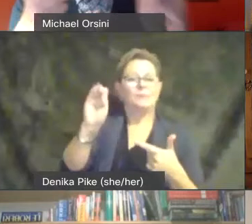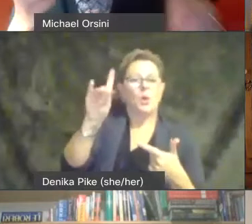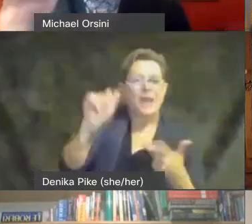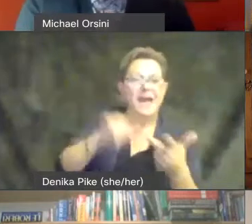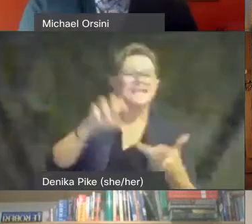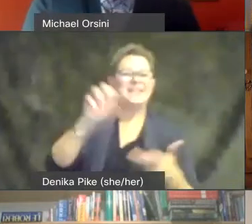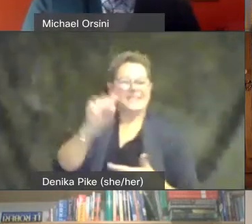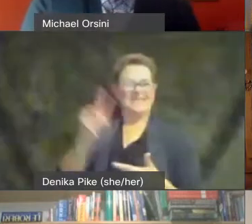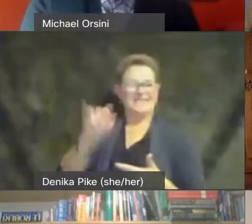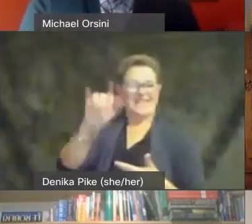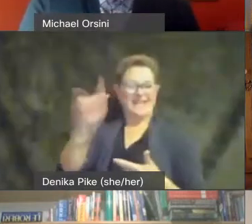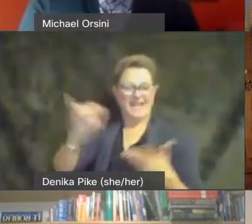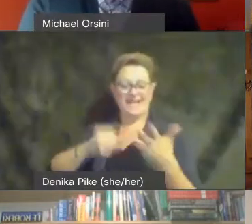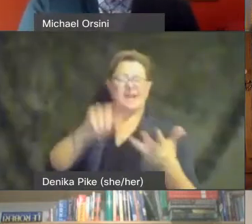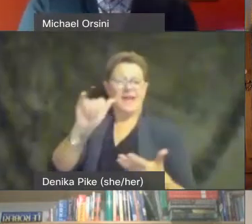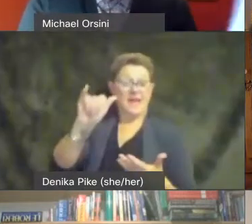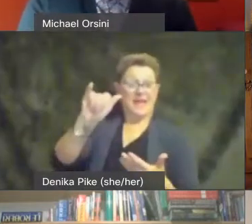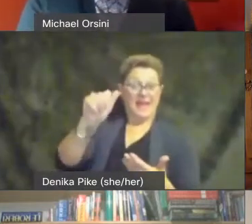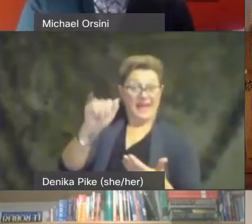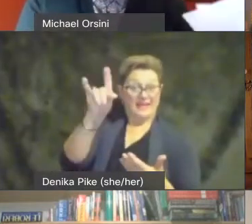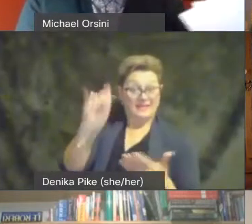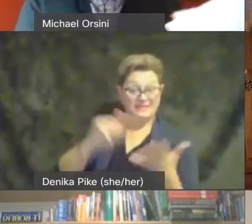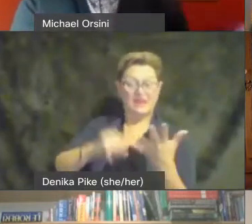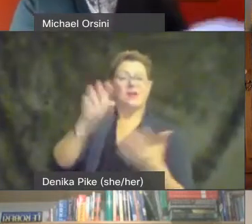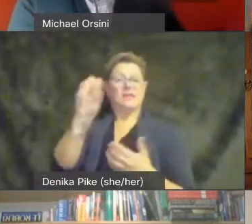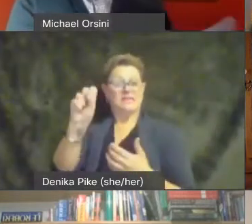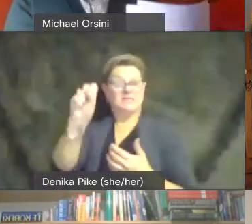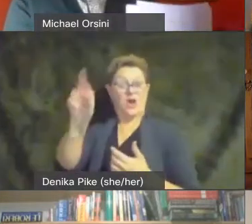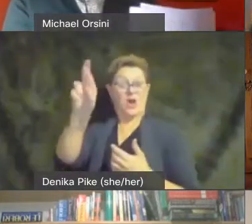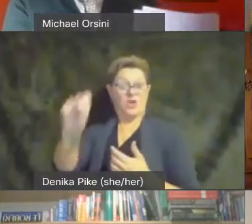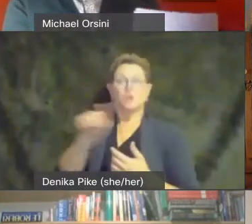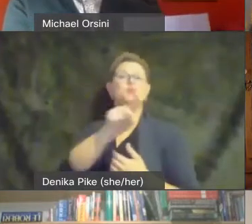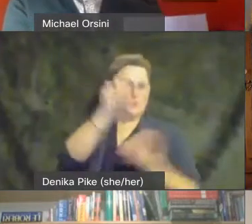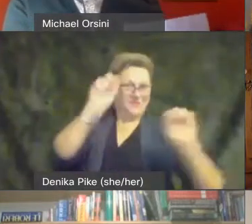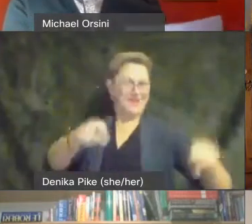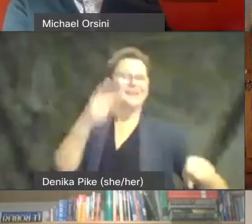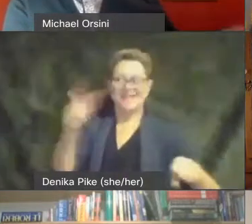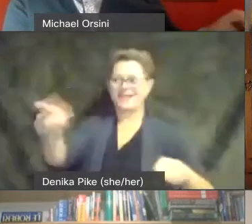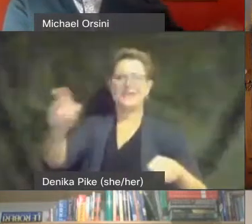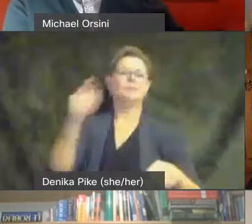AIDS you could see a kind of response happening taking it seriously thinking, what can we learn.